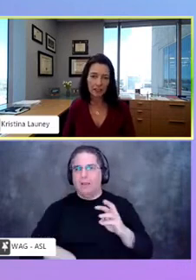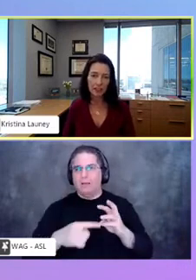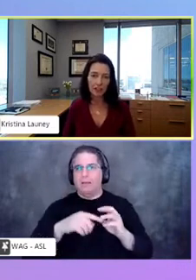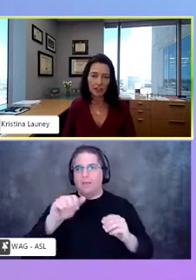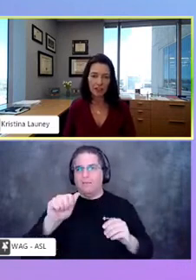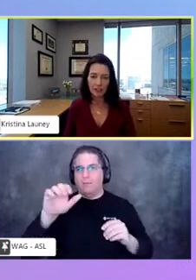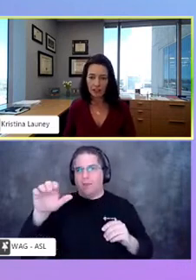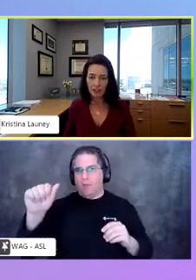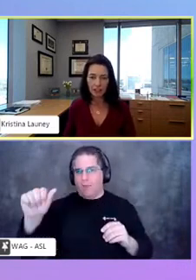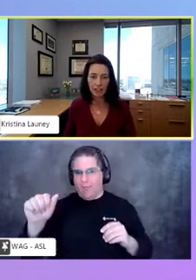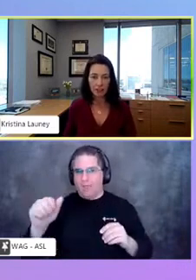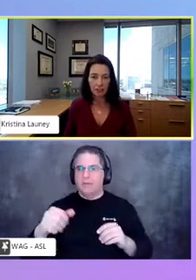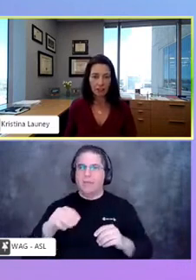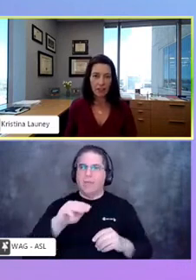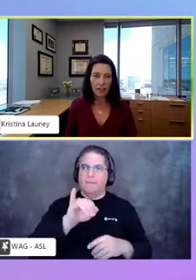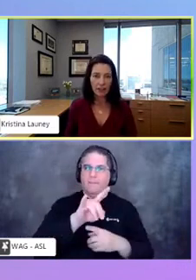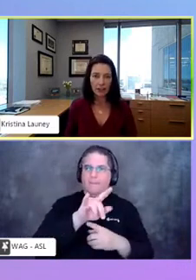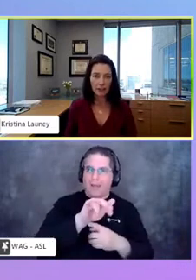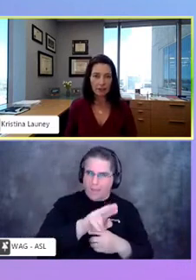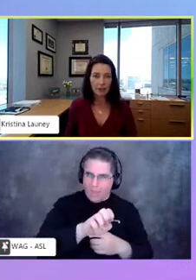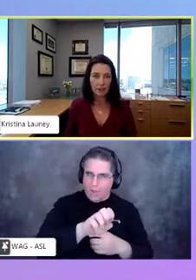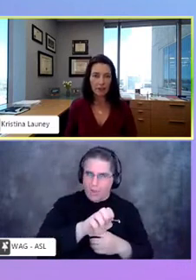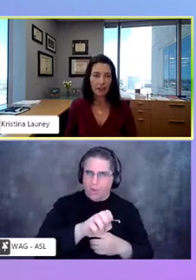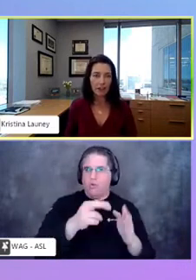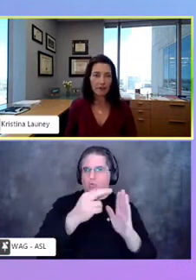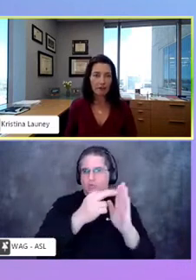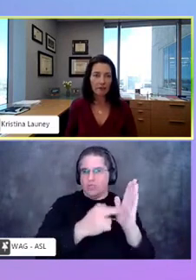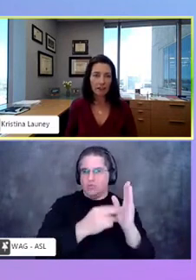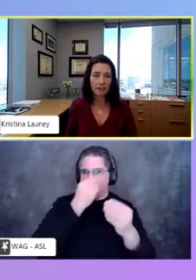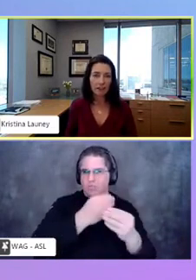attorneys fees and costs. Air carrier access act and the